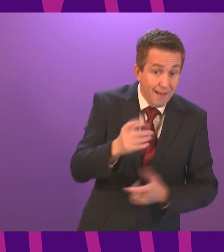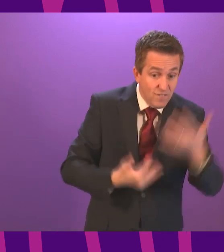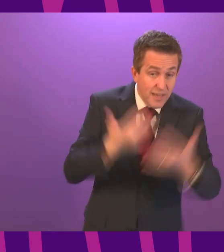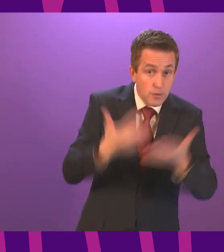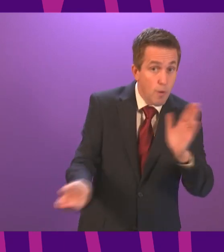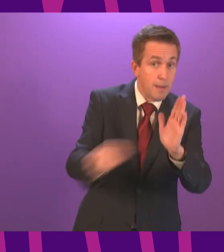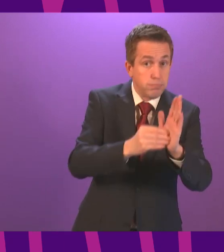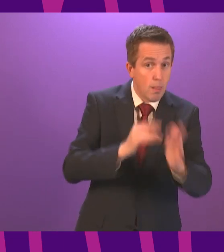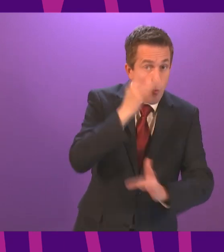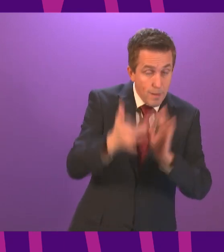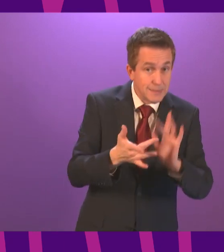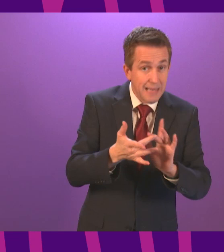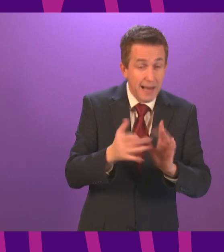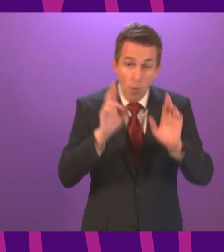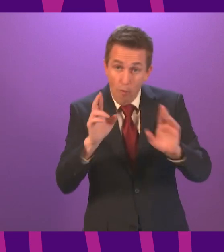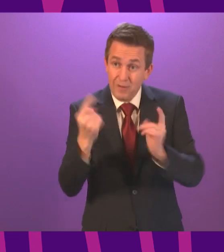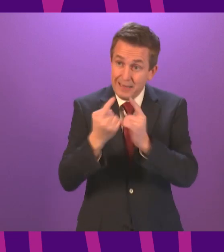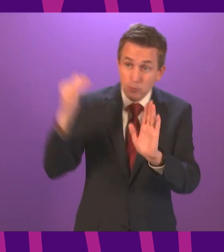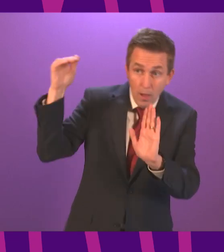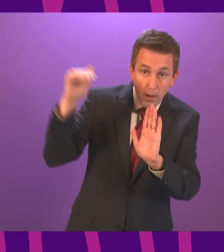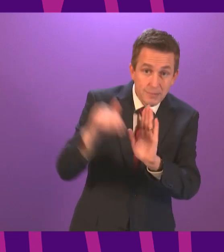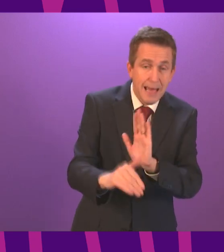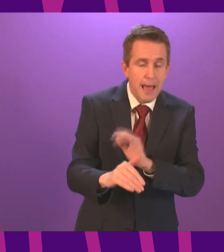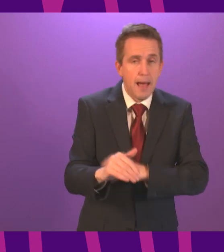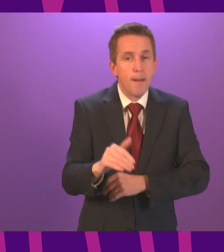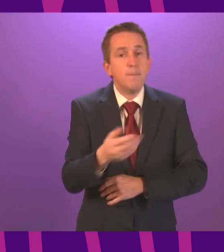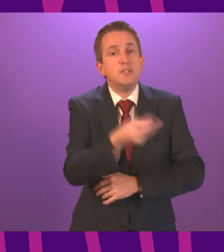One of the reasons behind using level 4 for some of the council areas that have stabilised,